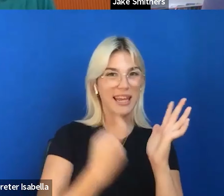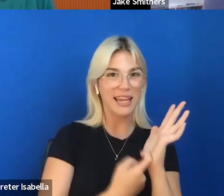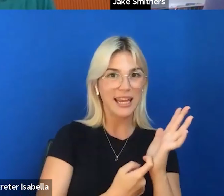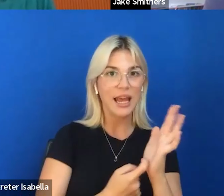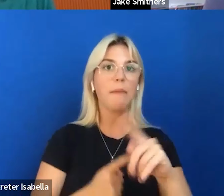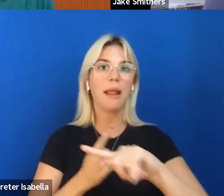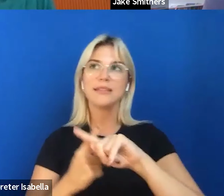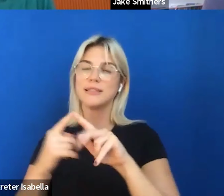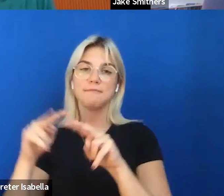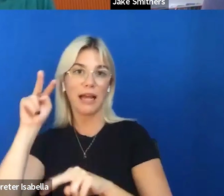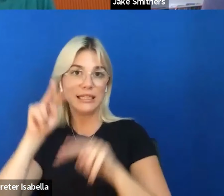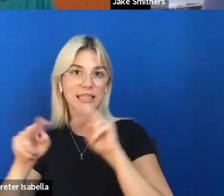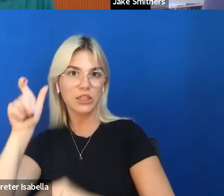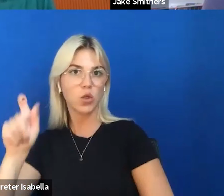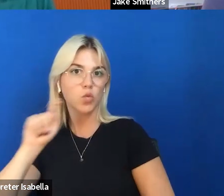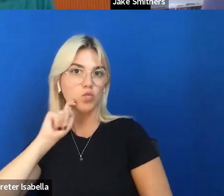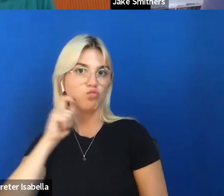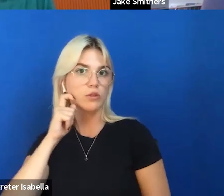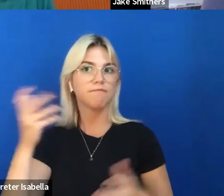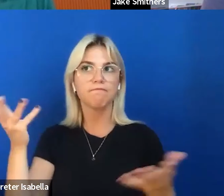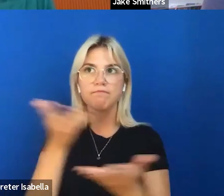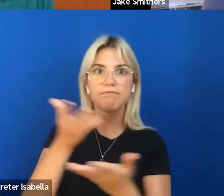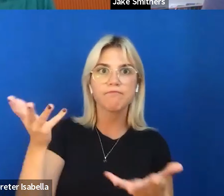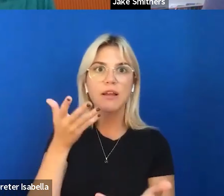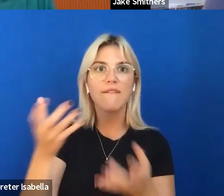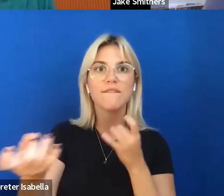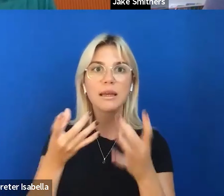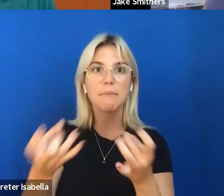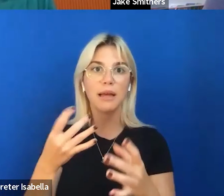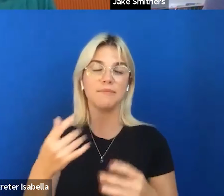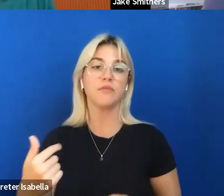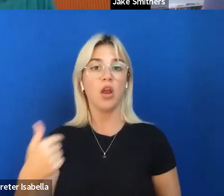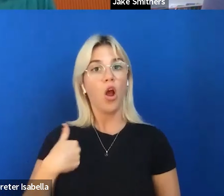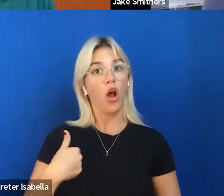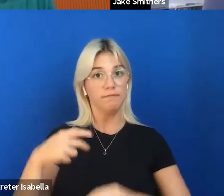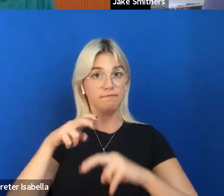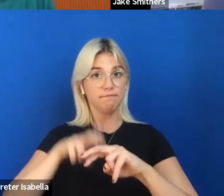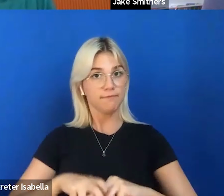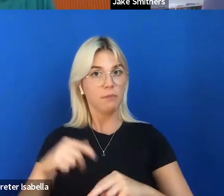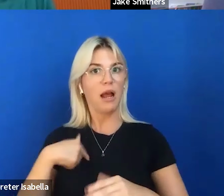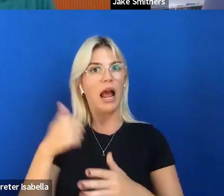As Artist Services Officers, we sit in these meetings, we take that general feedback,